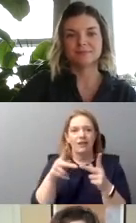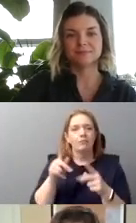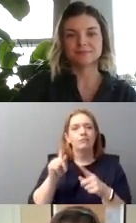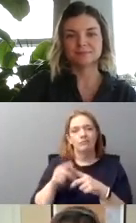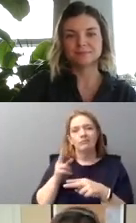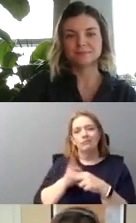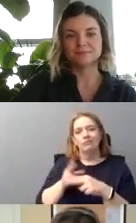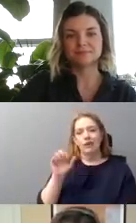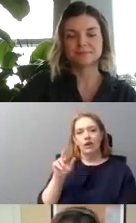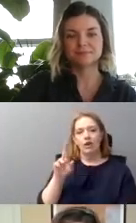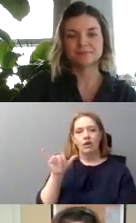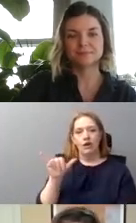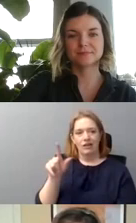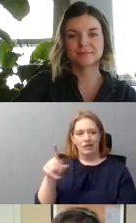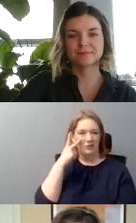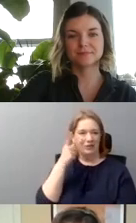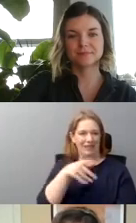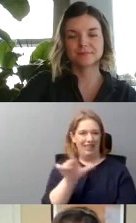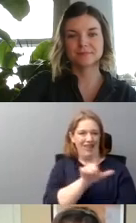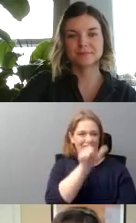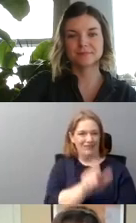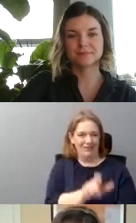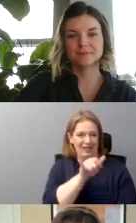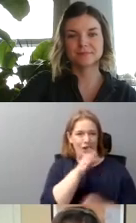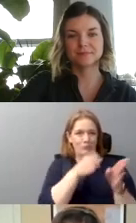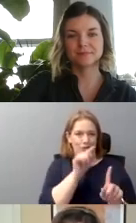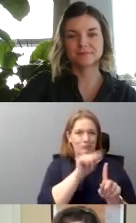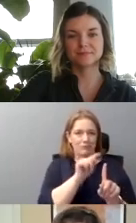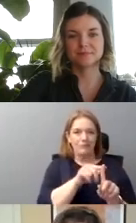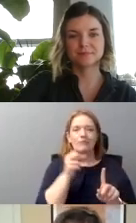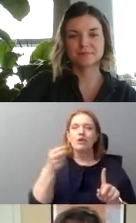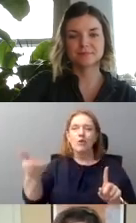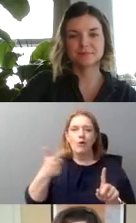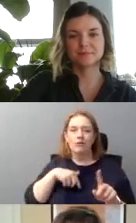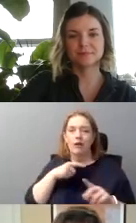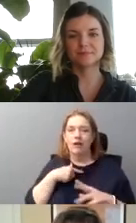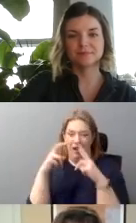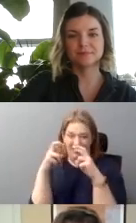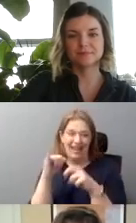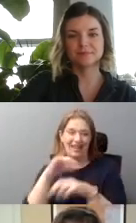here at left. Ireland also love to host people, and the artist guides that work at the site today